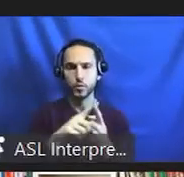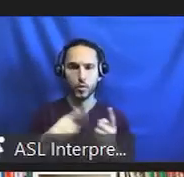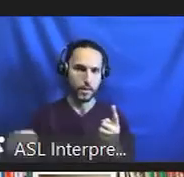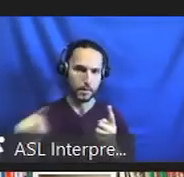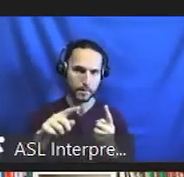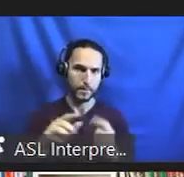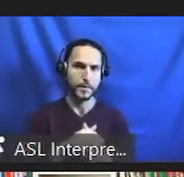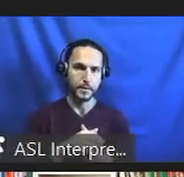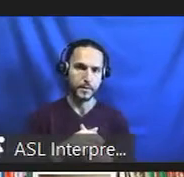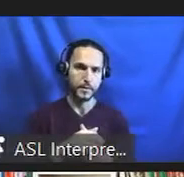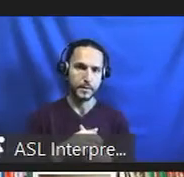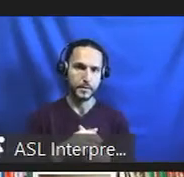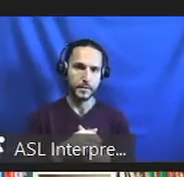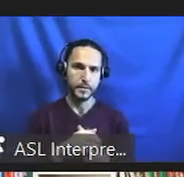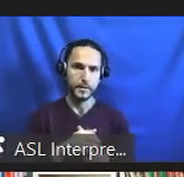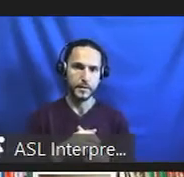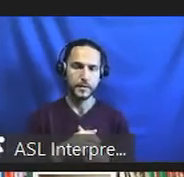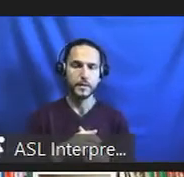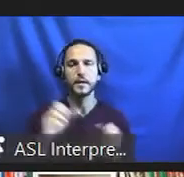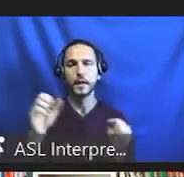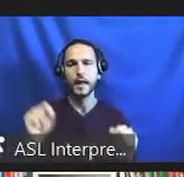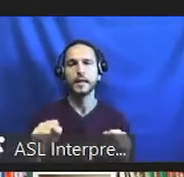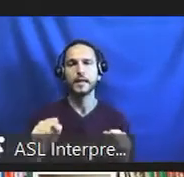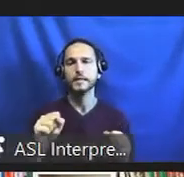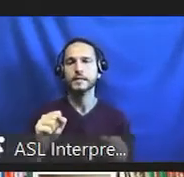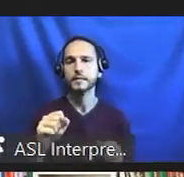So either it's accessible directly,